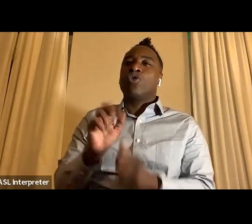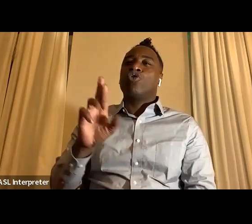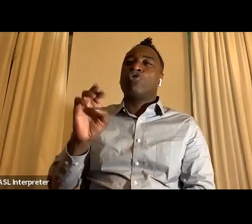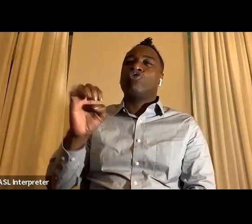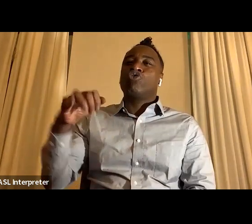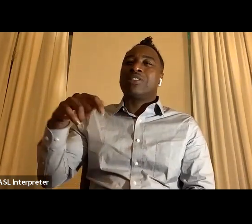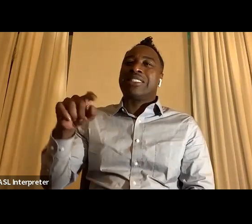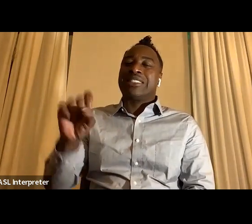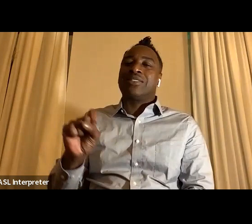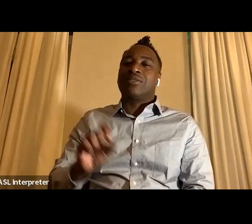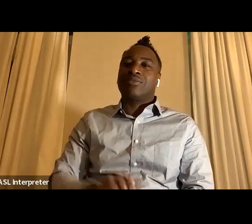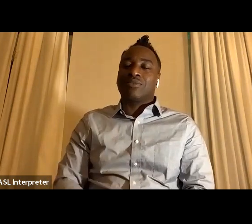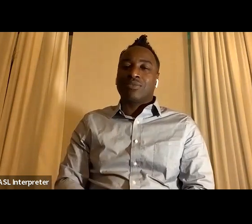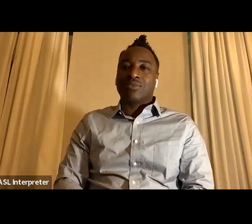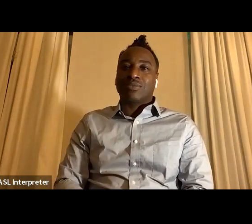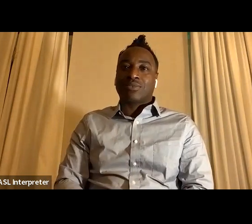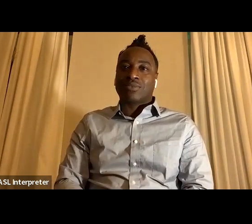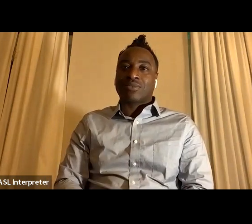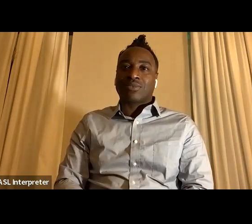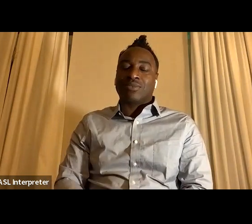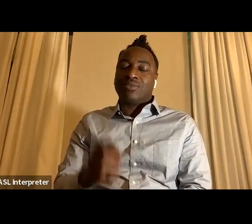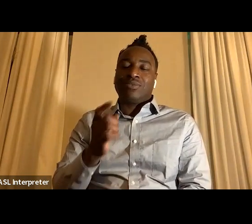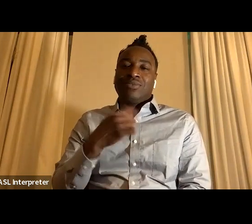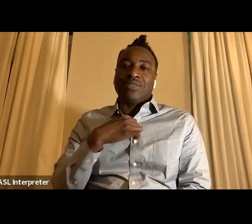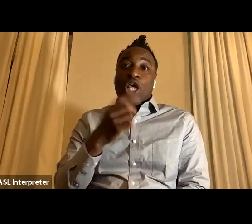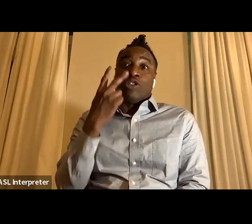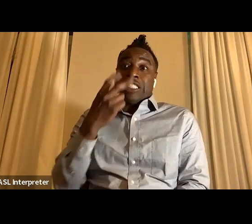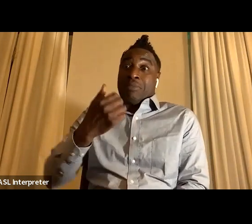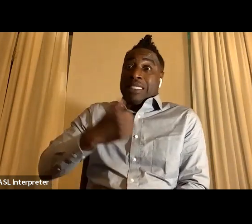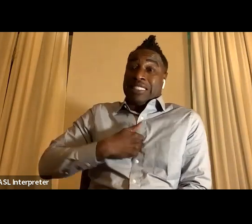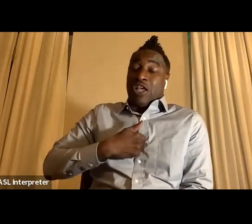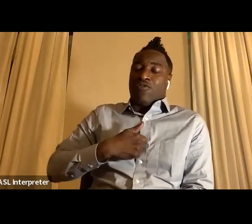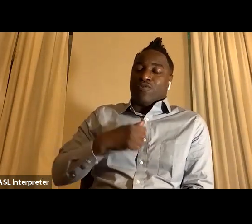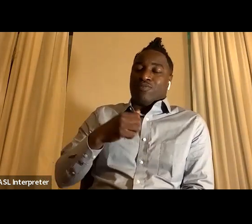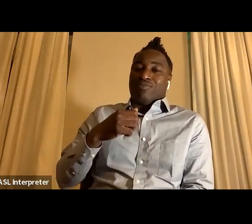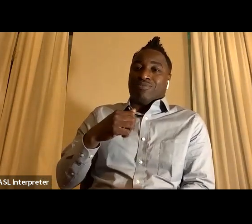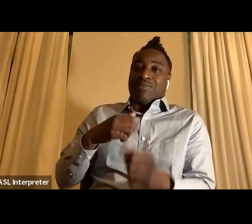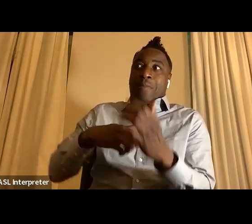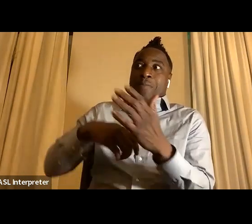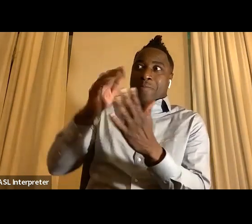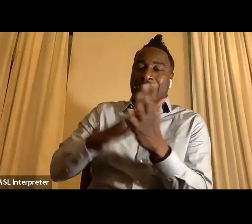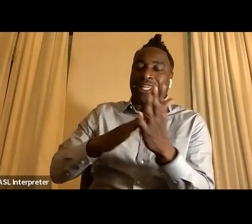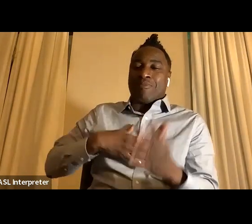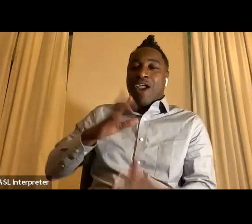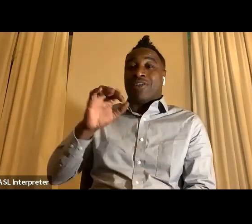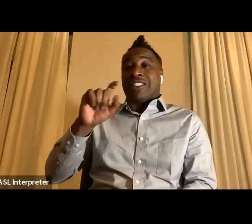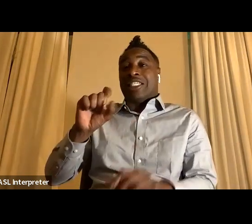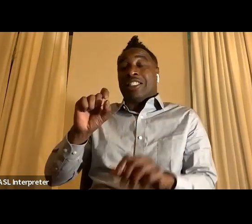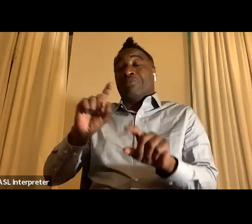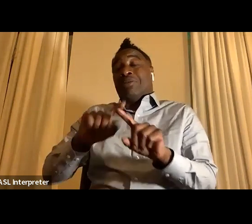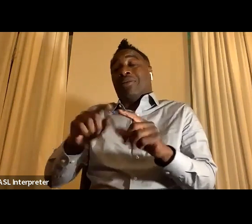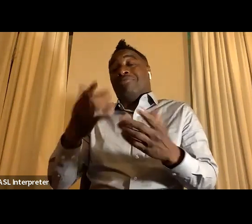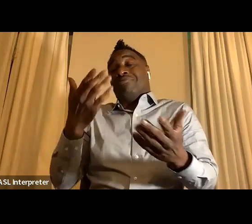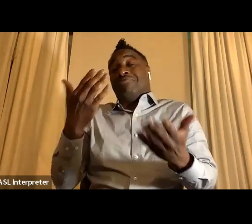see it in my mind crossing but who knows. Probably about paint. Interesting.